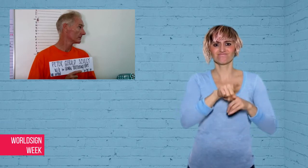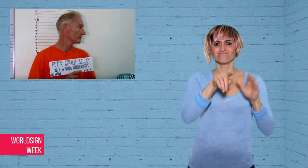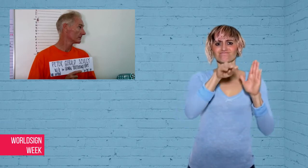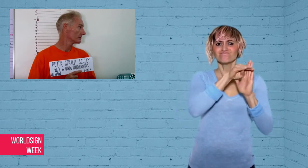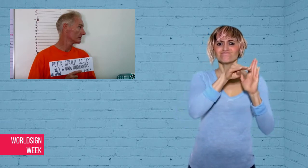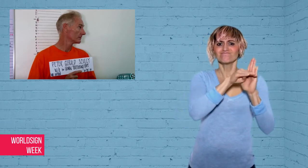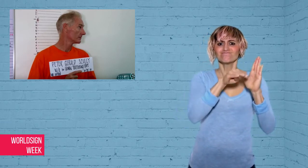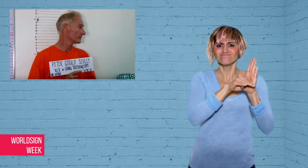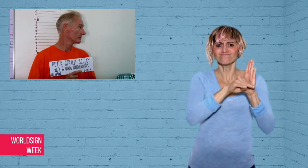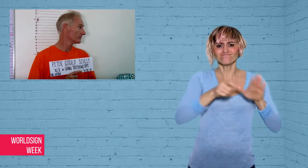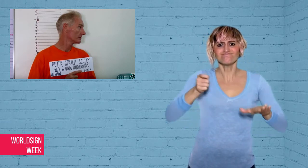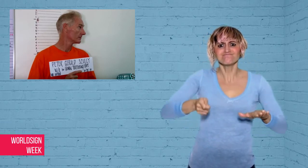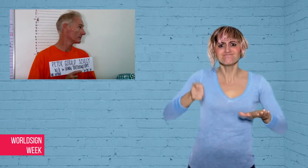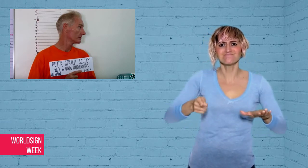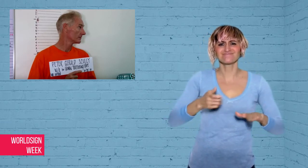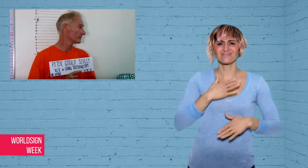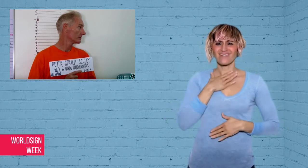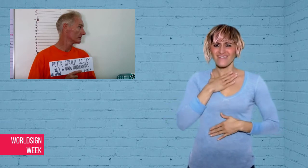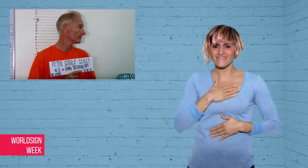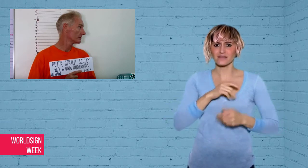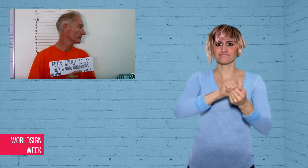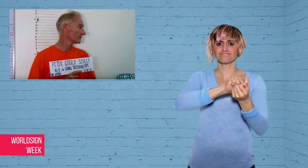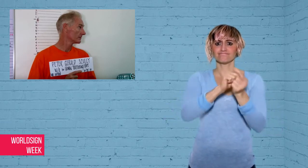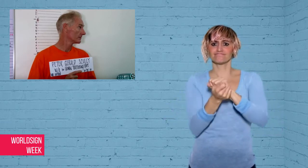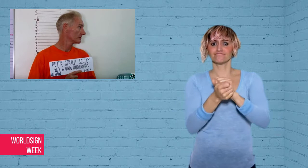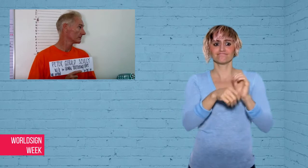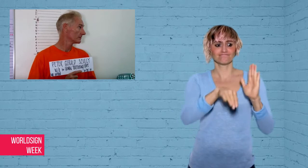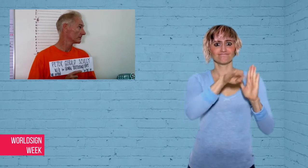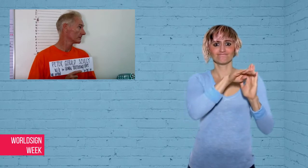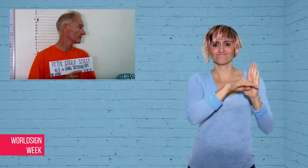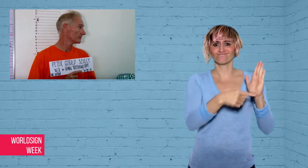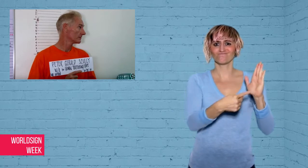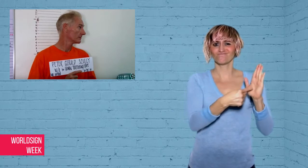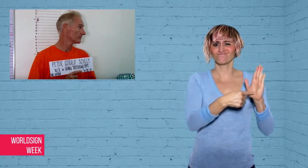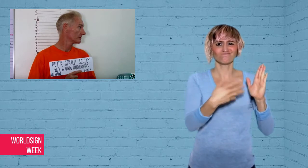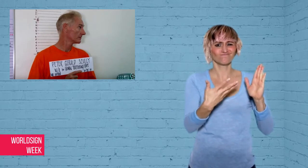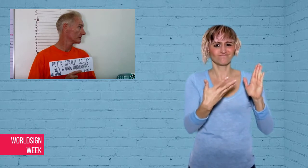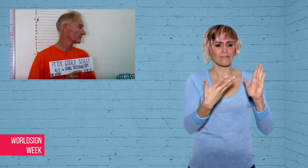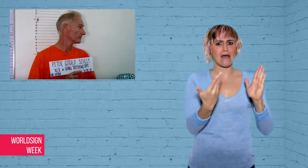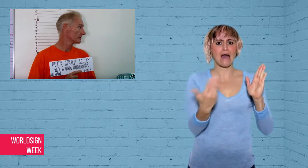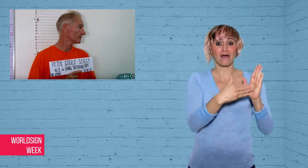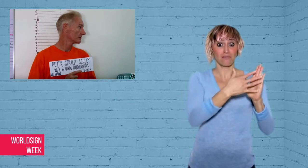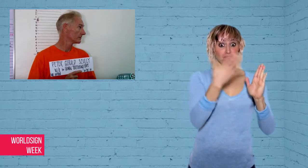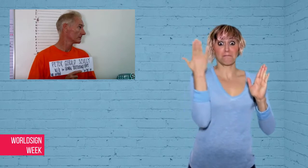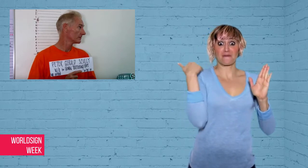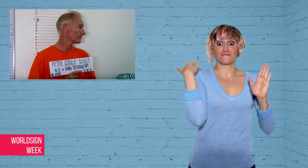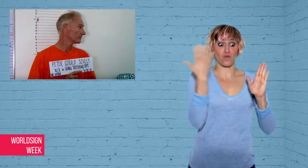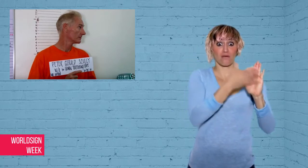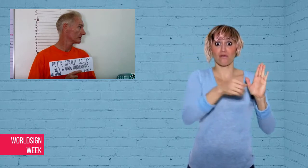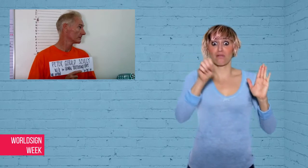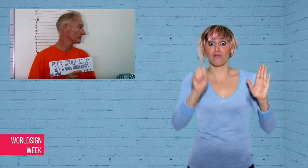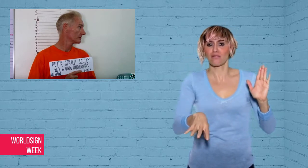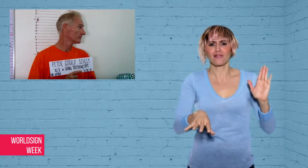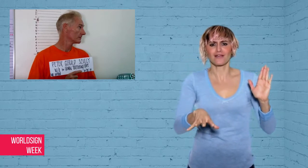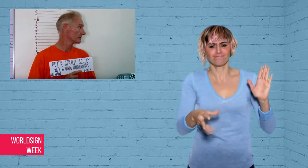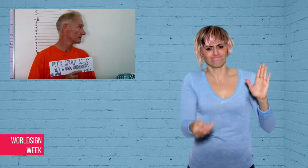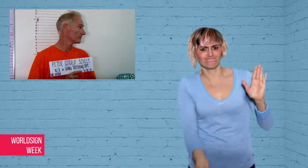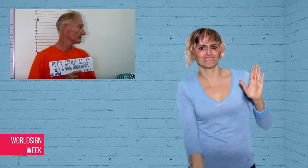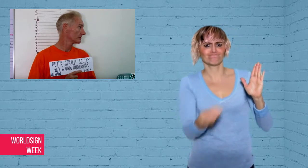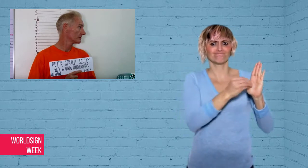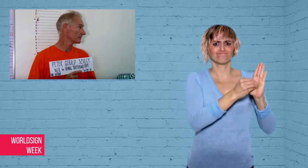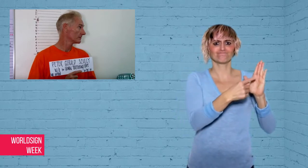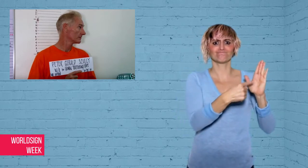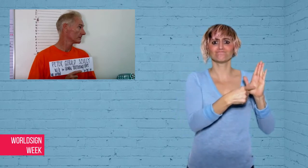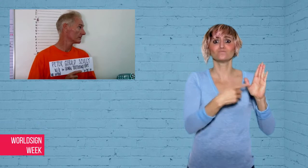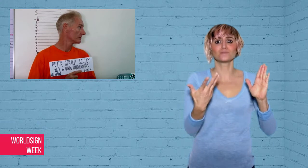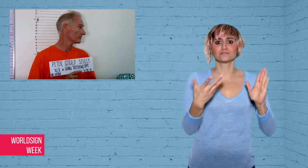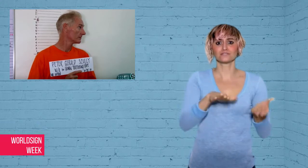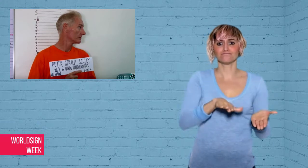that the Philippines prosecutors wants to reinstate the